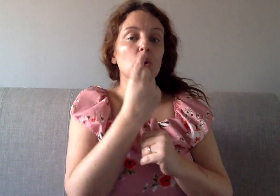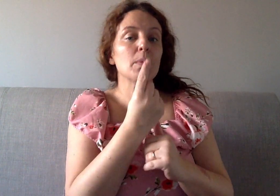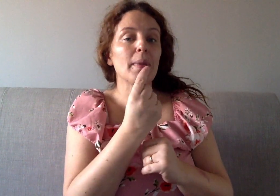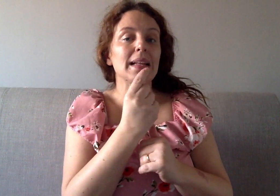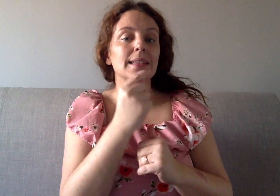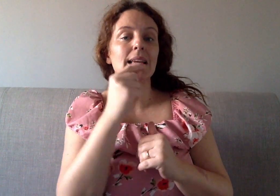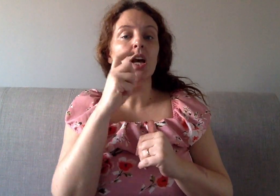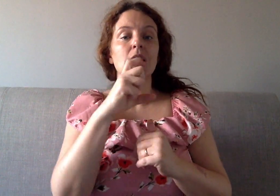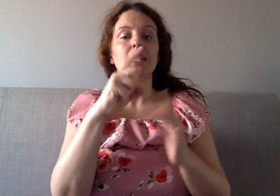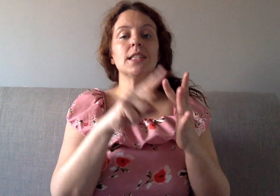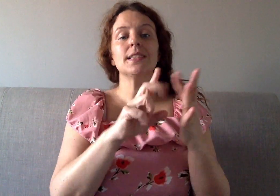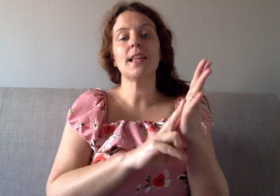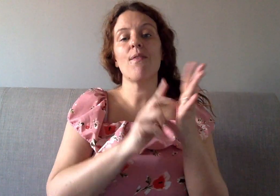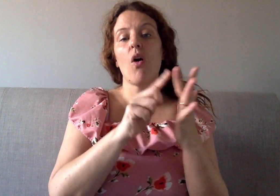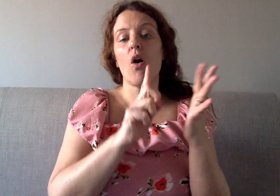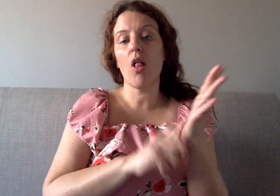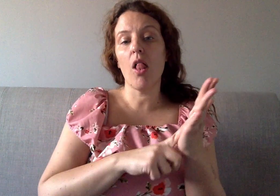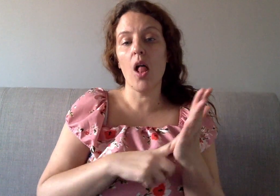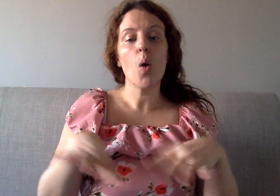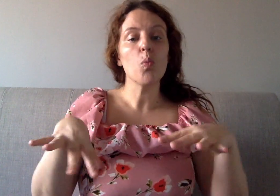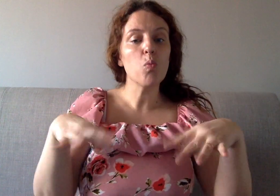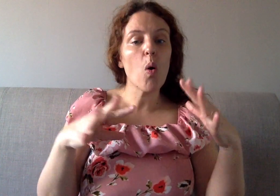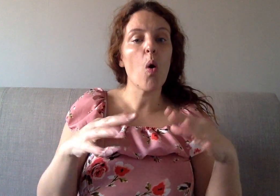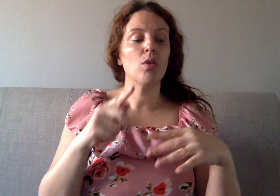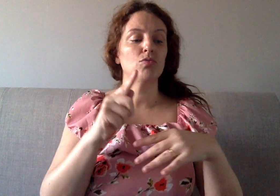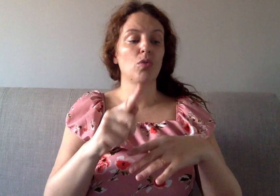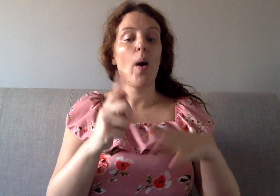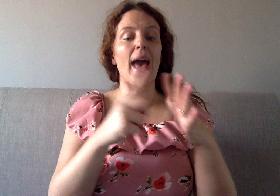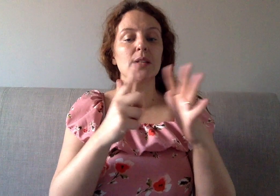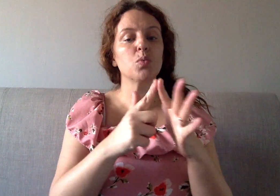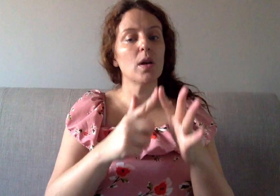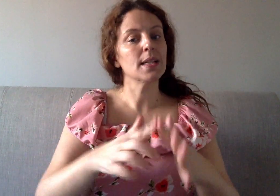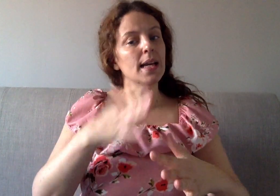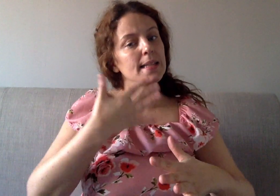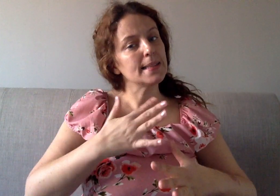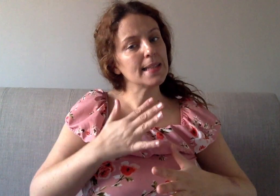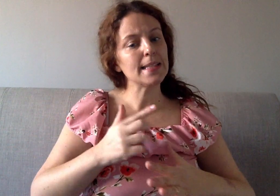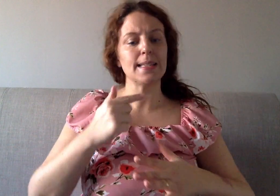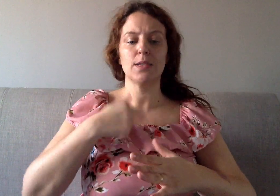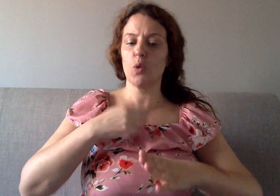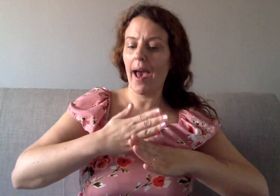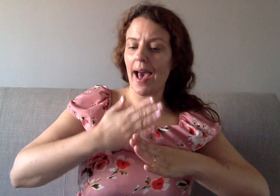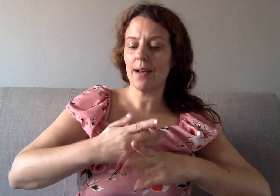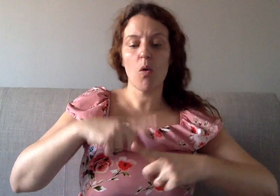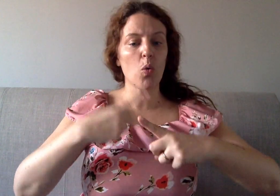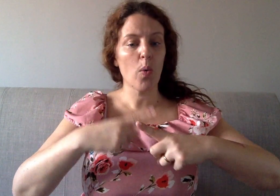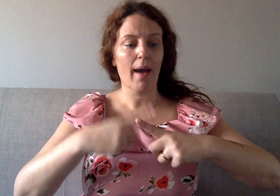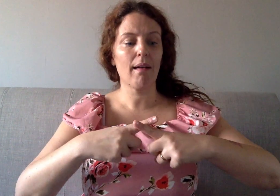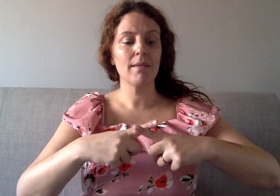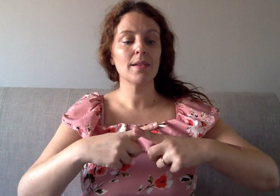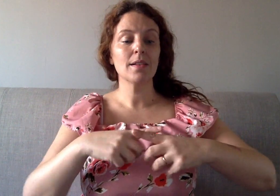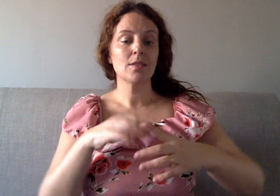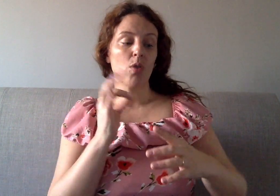So there was the possibility of civil war, so Edward needed to act quickly.